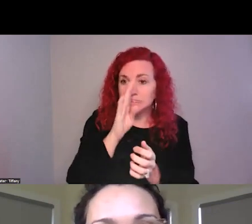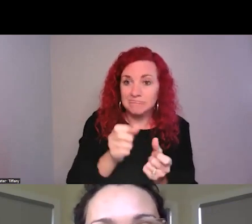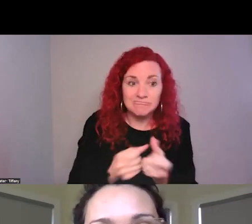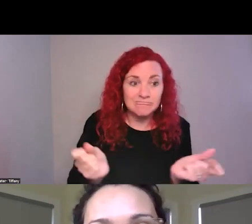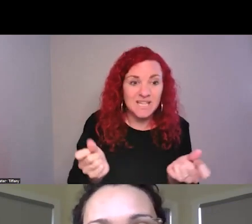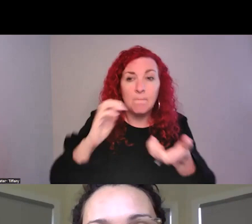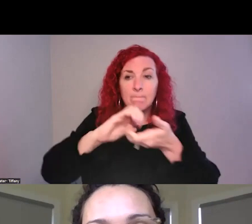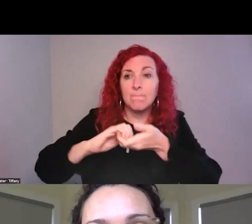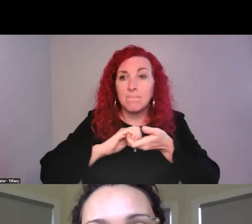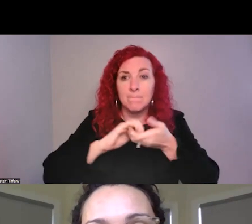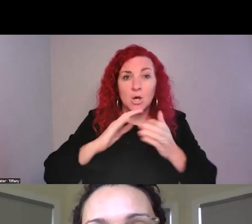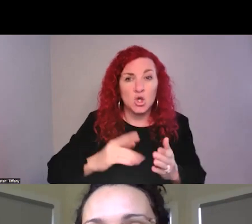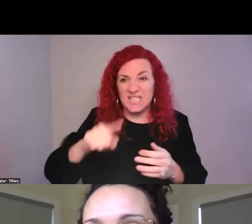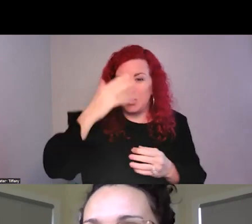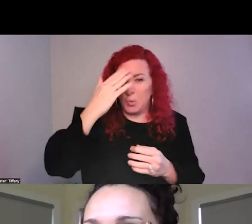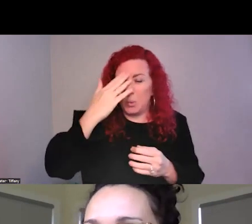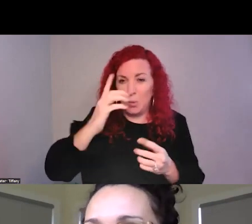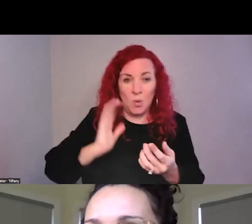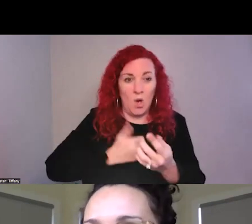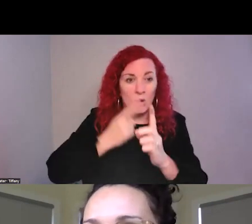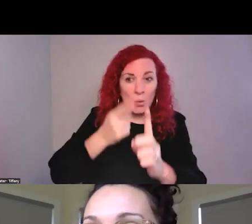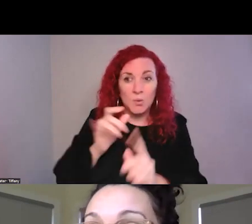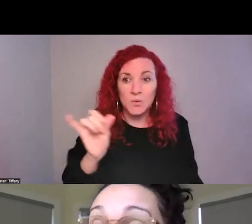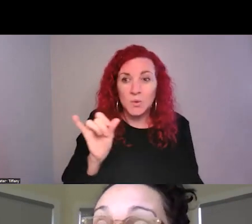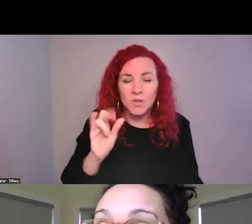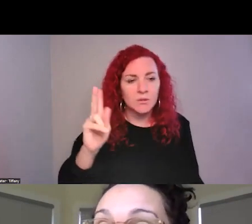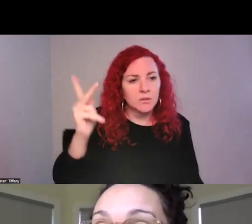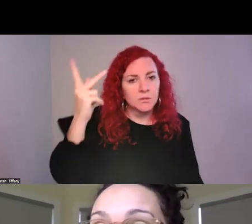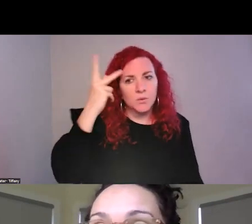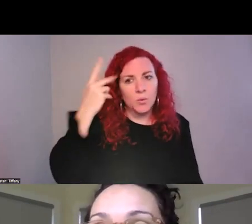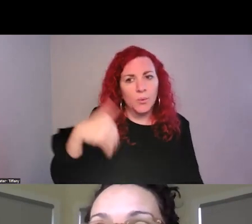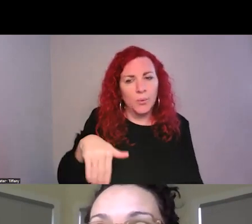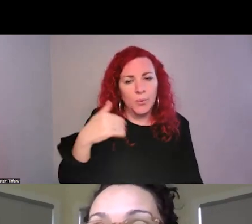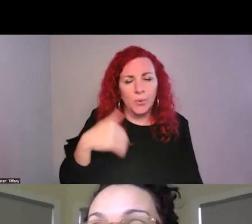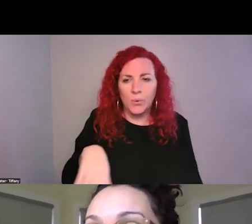KNEW THIS IS WHERE WE ARE GOING BUT STILL A LOT OF POLITICS AROUND IT AND FEAR.